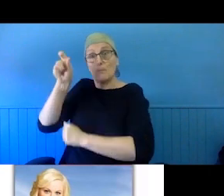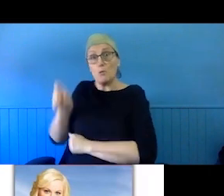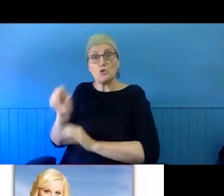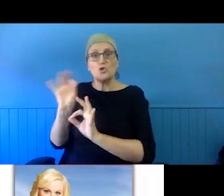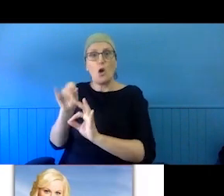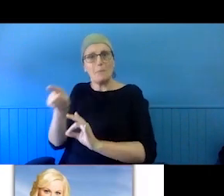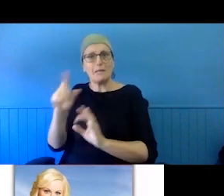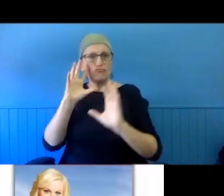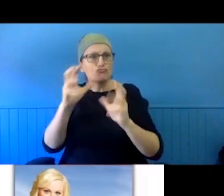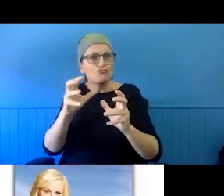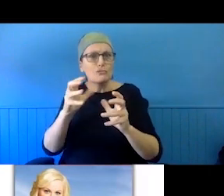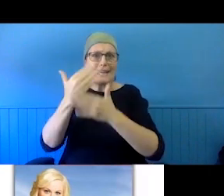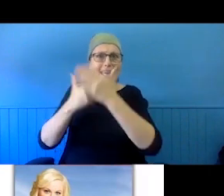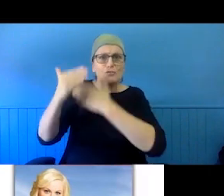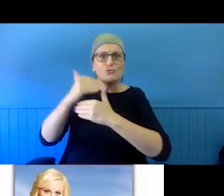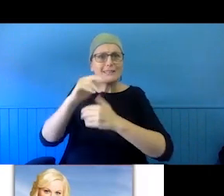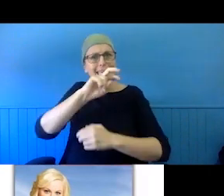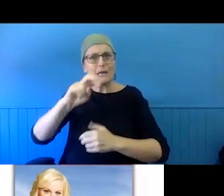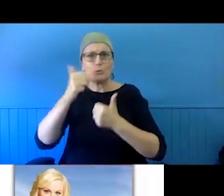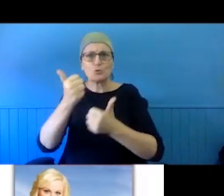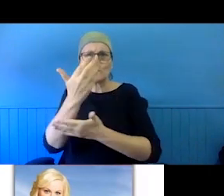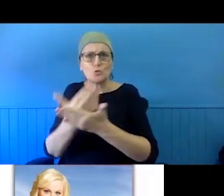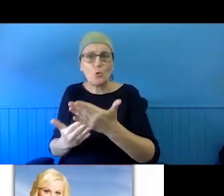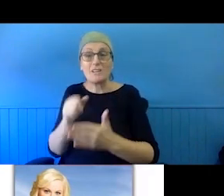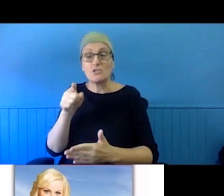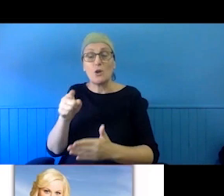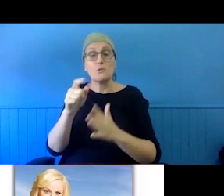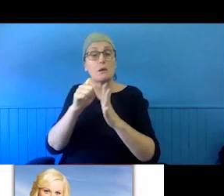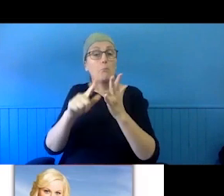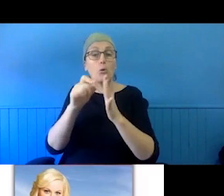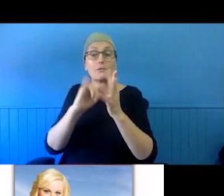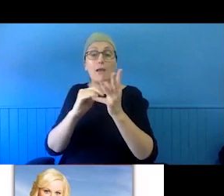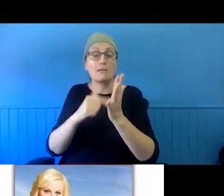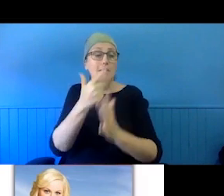history buff, he reckons history is about great storytelling. He does